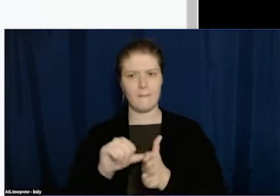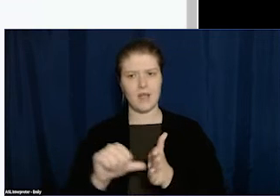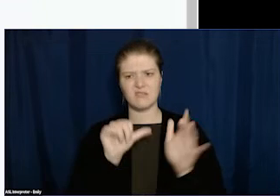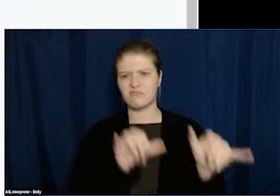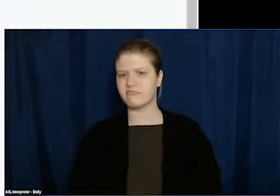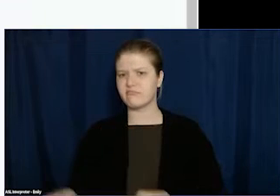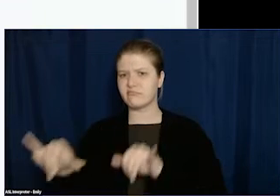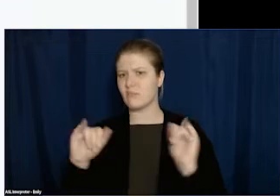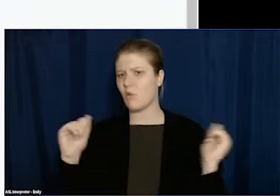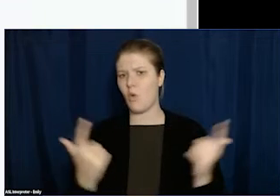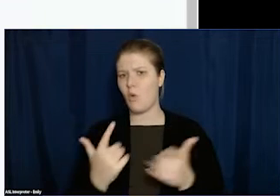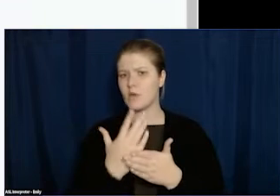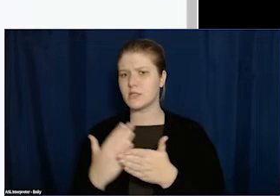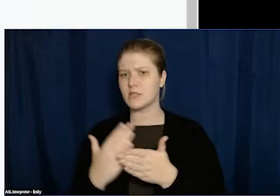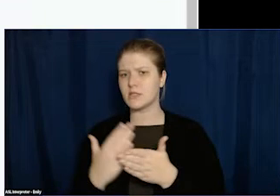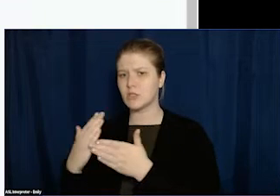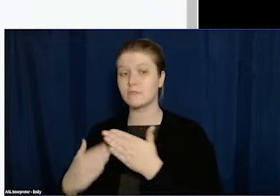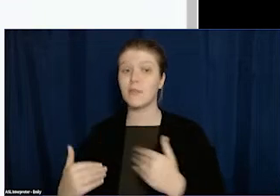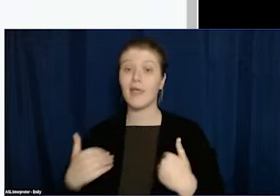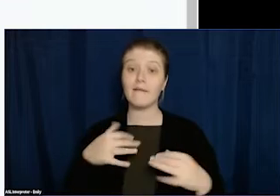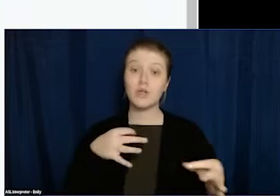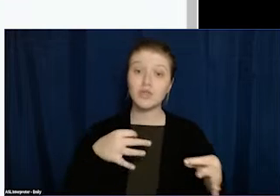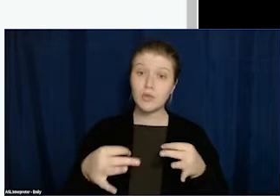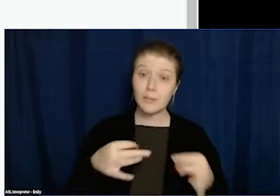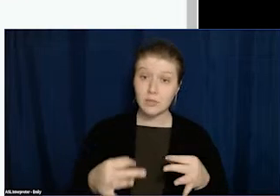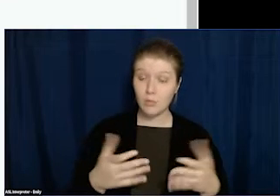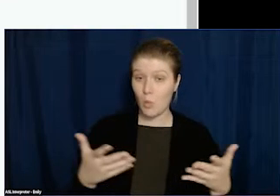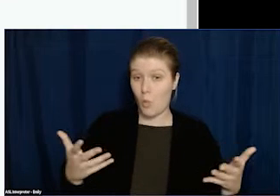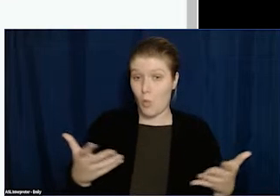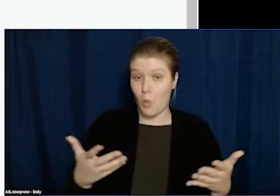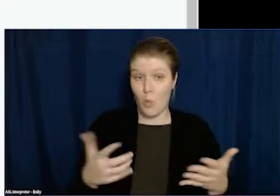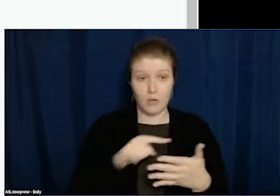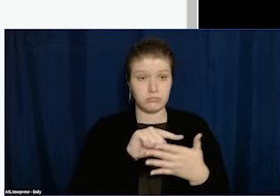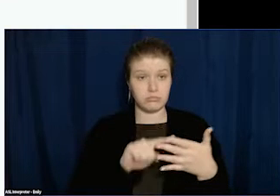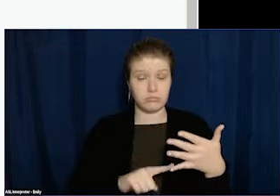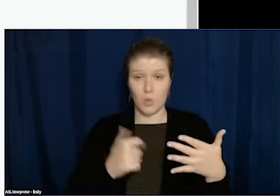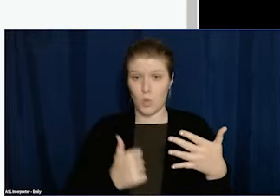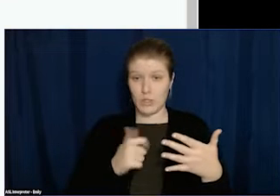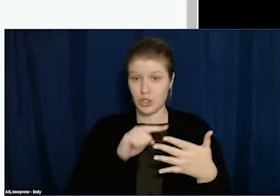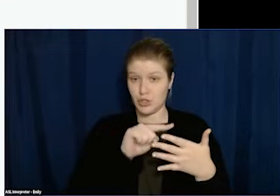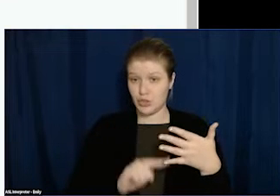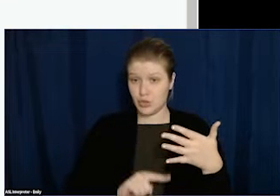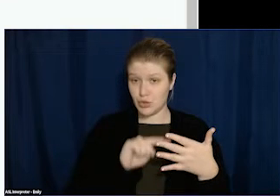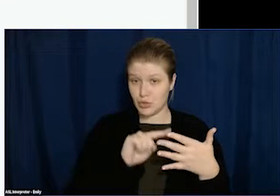It has a description of what section you're in, maybe a brief description